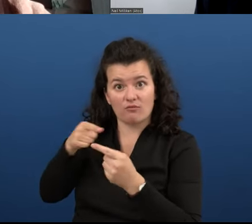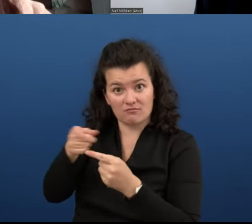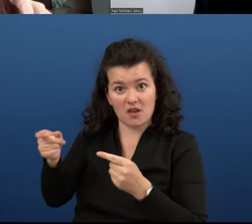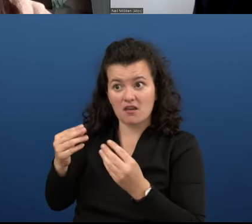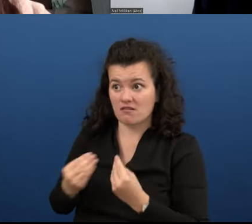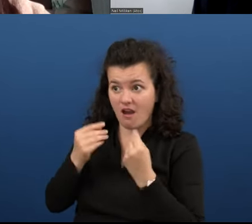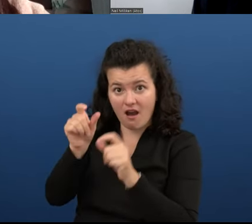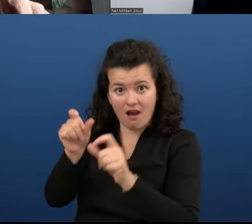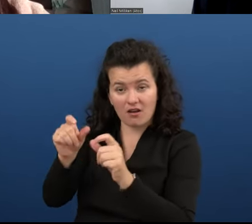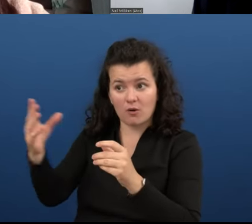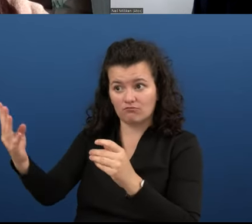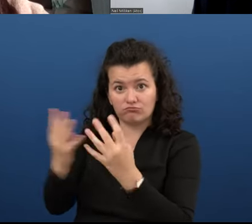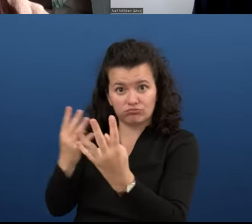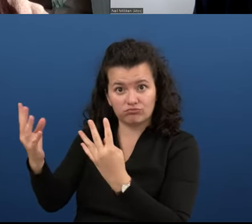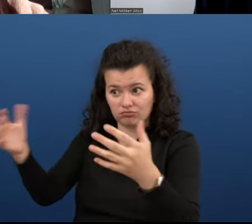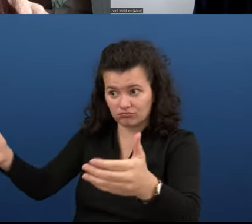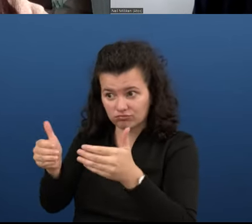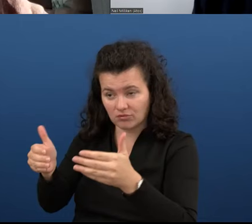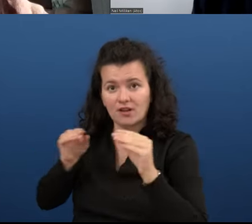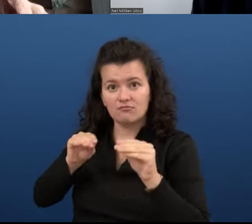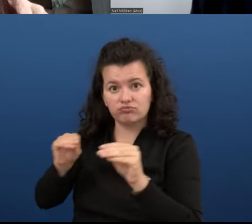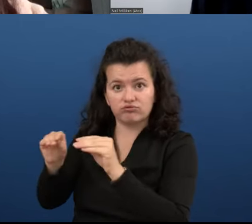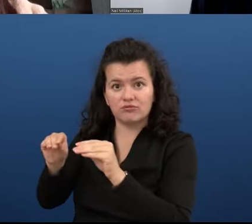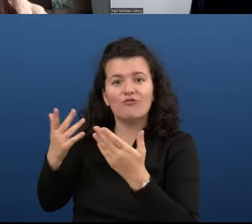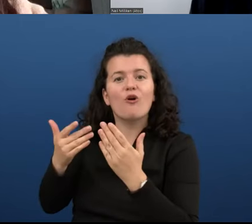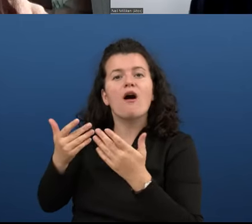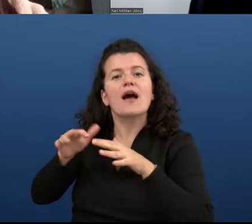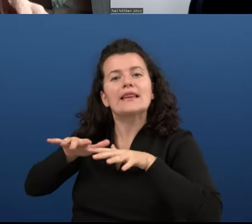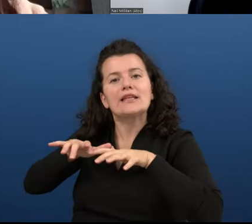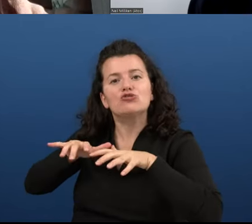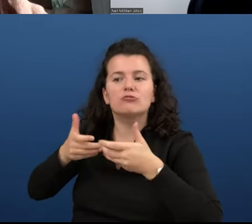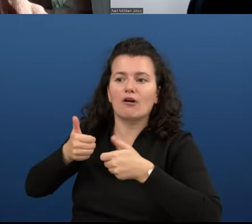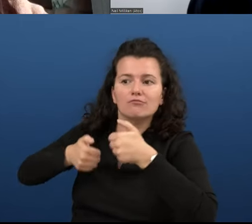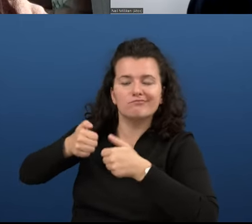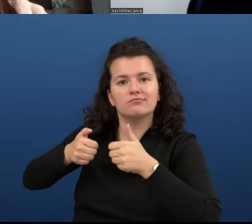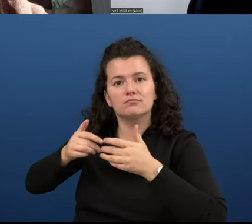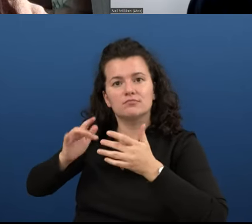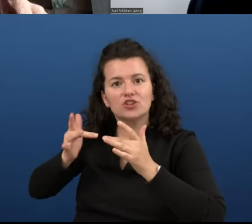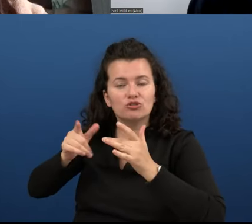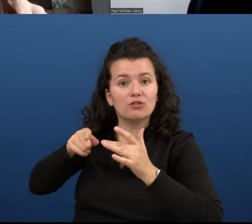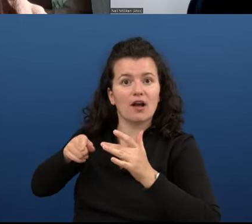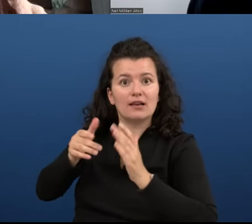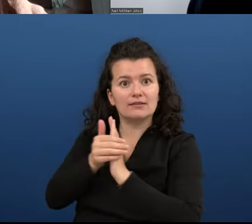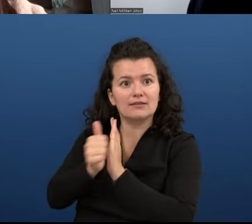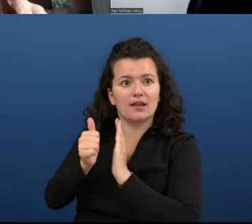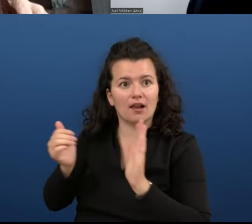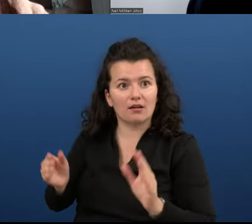14:26:03 Neil Could you please tell us how he has made this mainstream digital training,